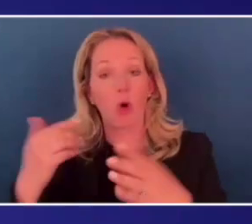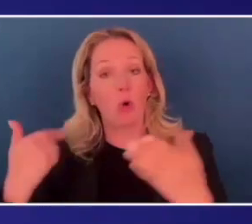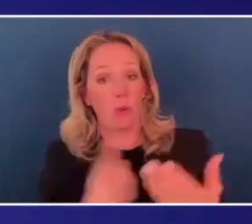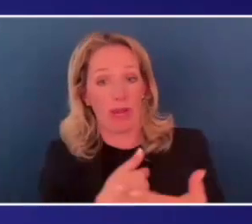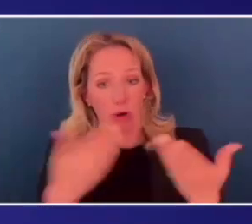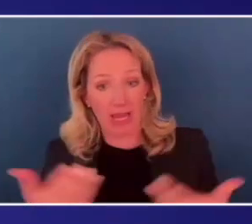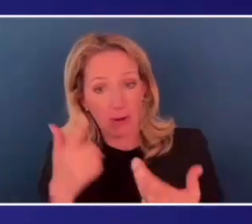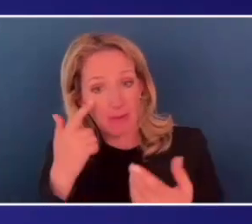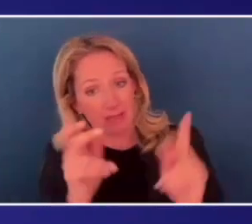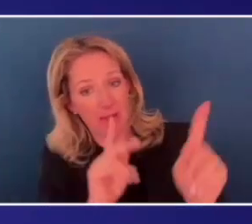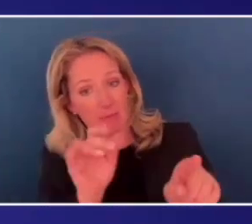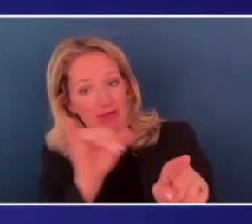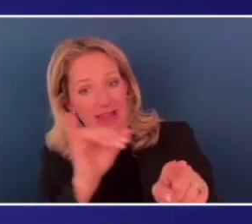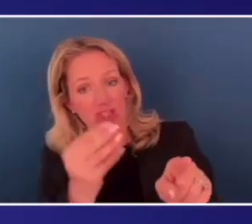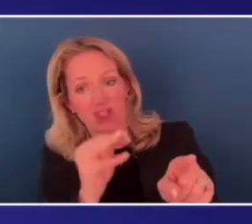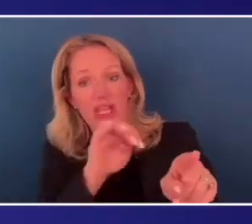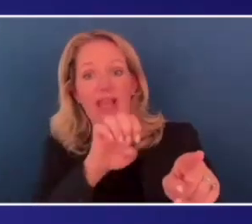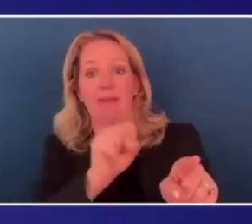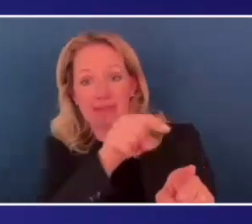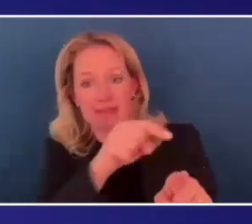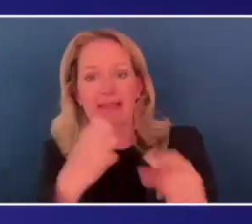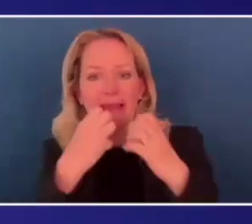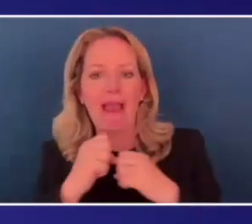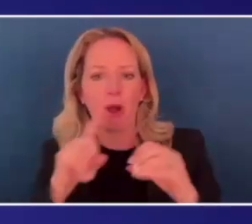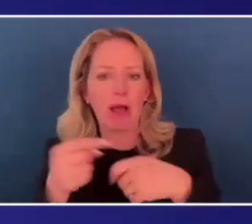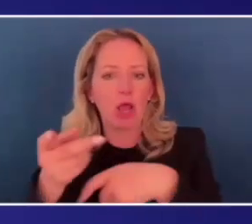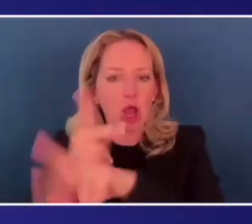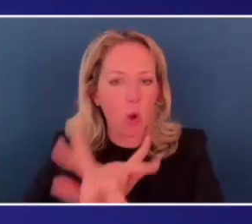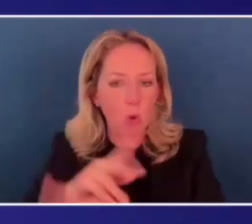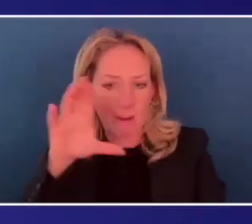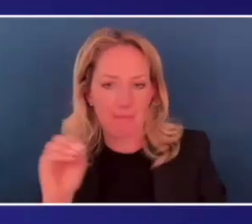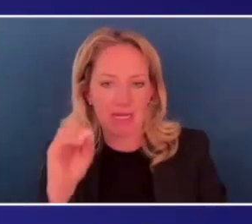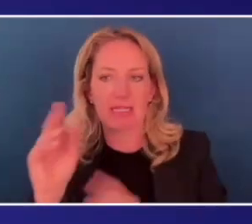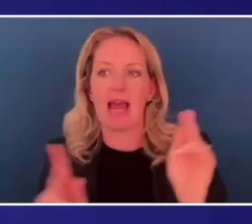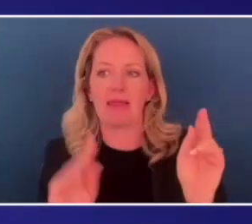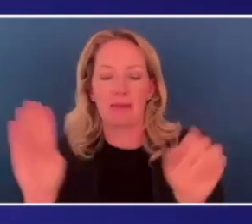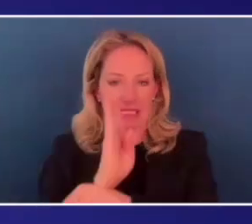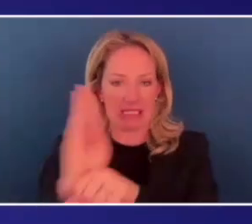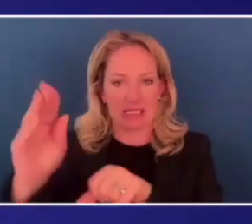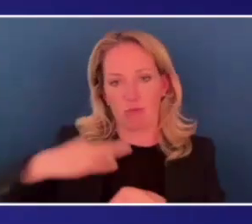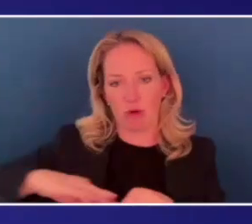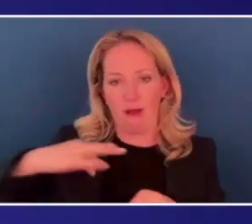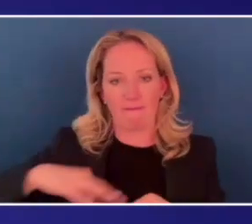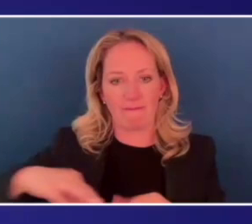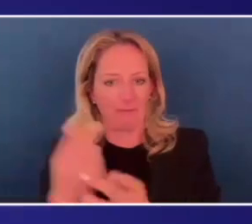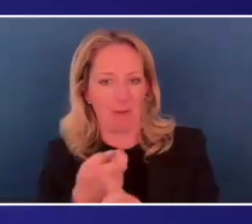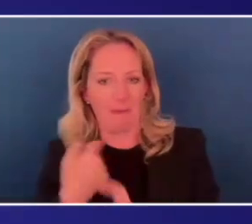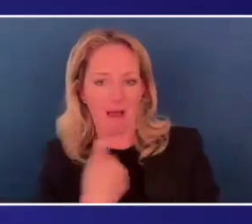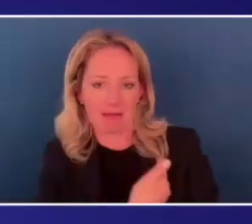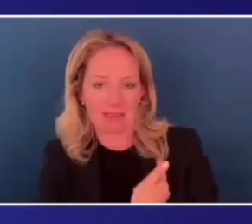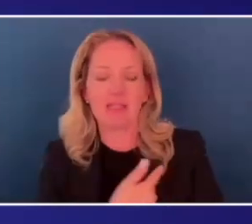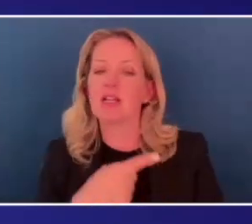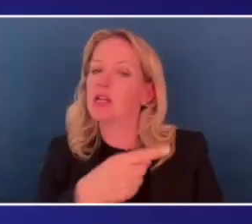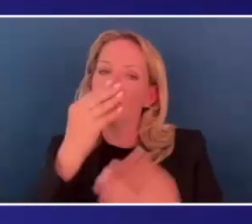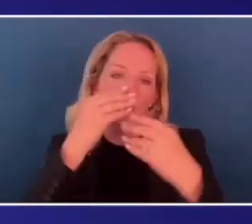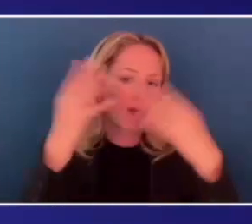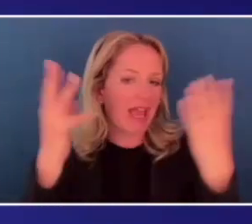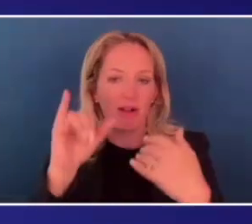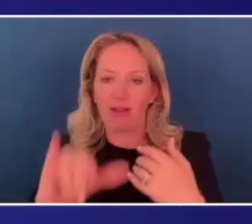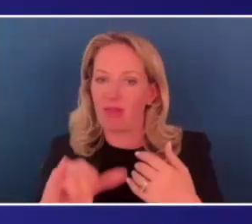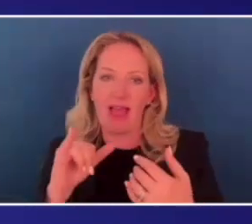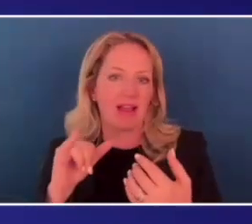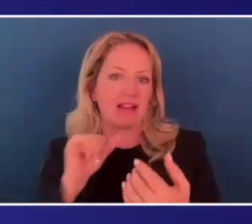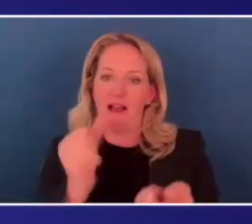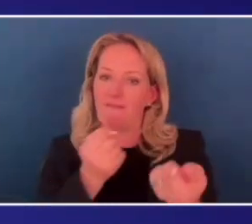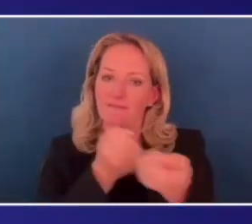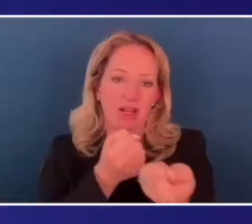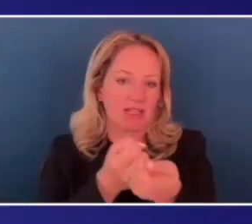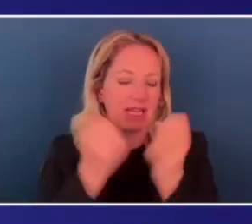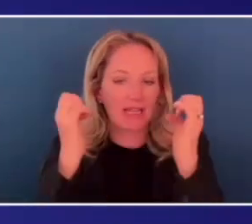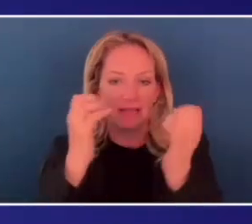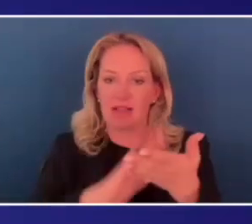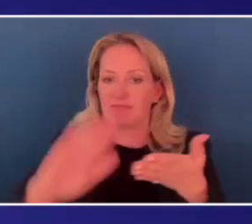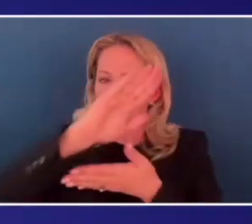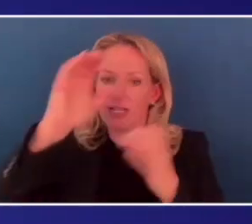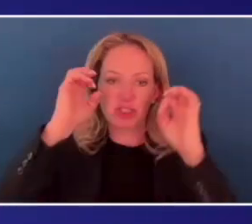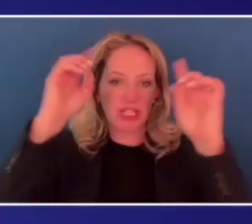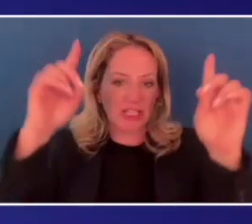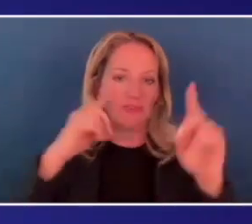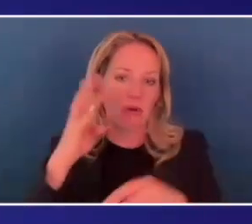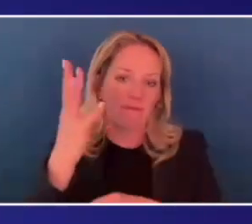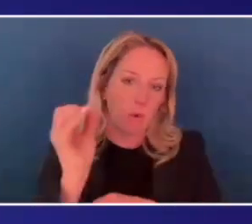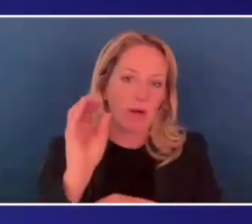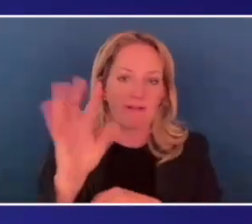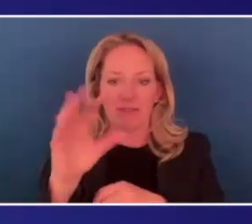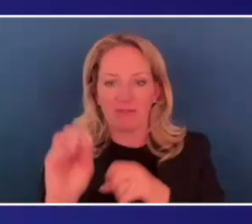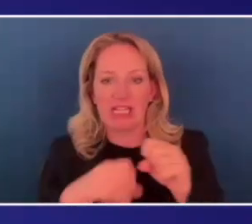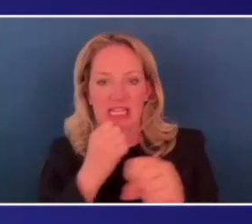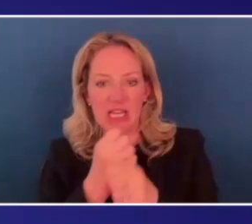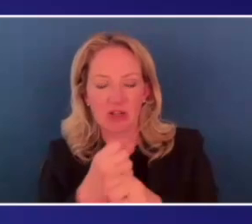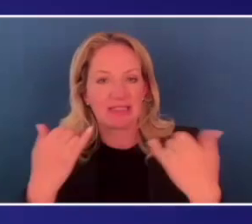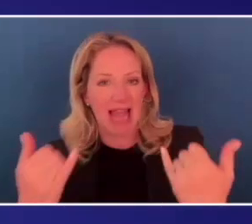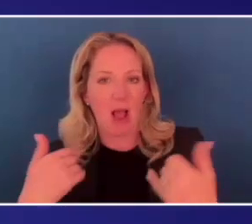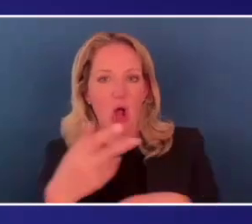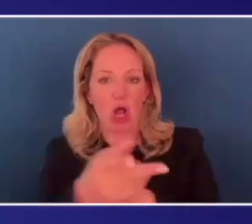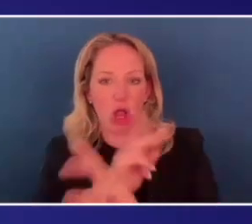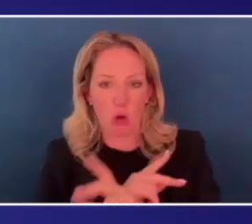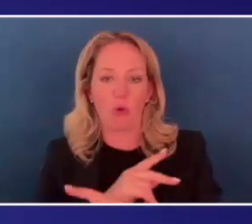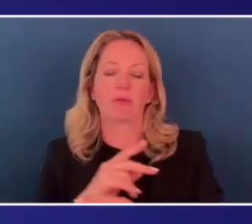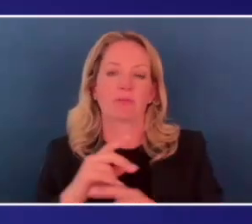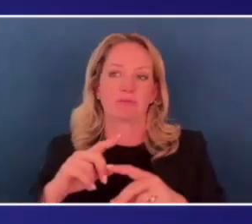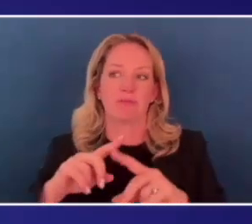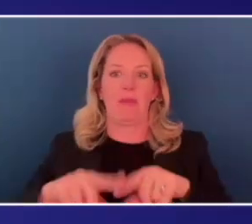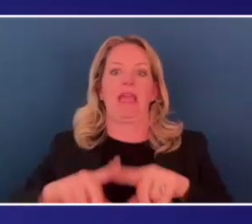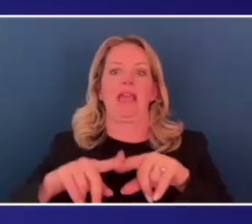Loan companies and the people that are profiting off us. You don't care about the fact that they've been defunding higher education for the last 40, 50 years so that we have a loan based system as opposed to a free higher education system that's public.